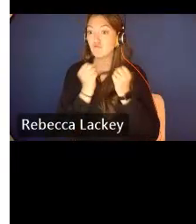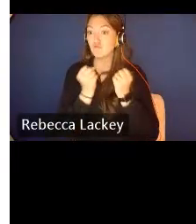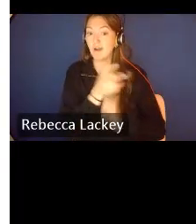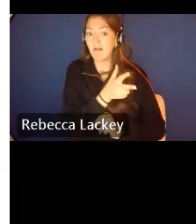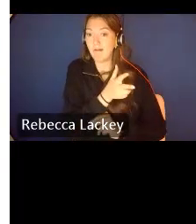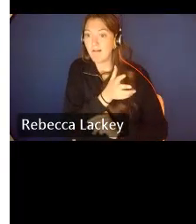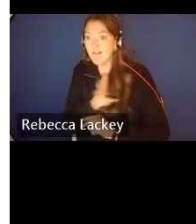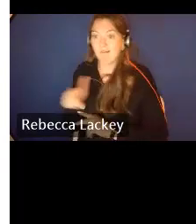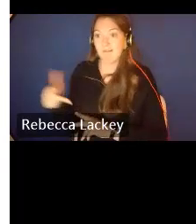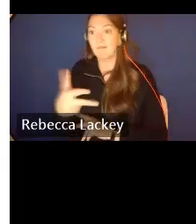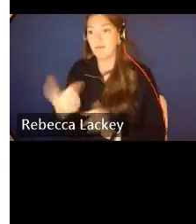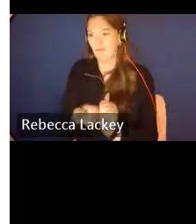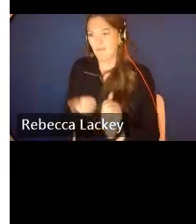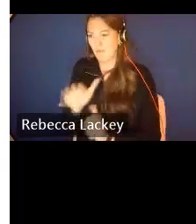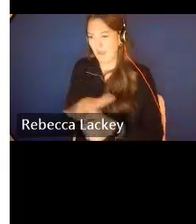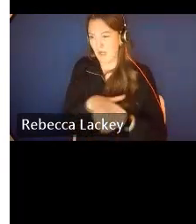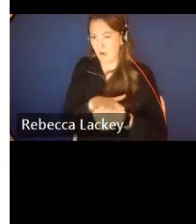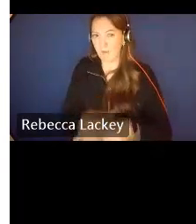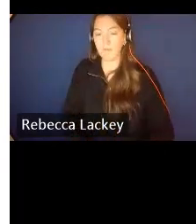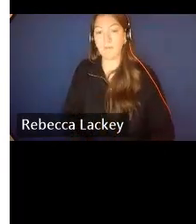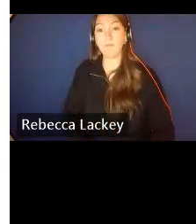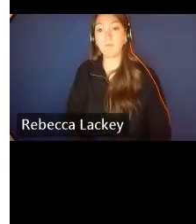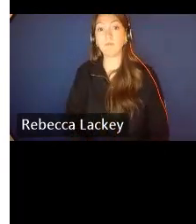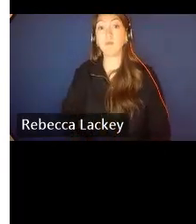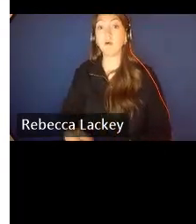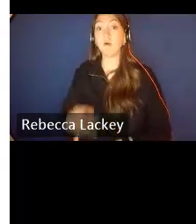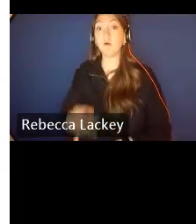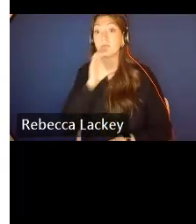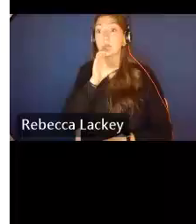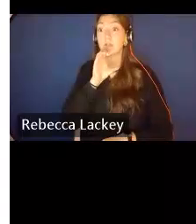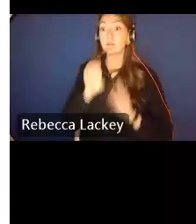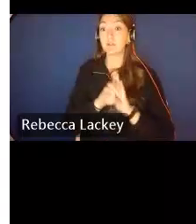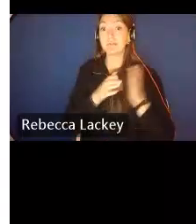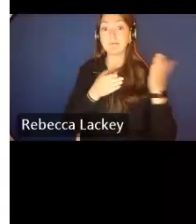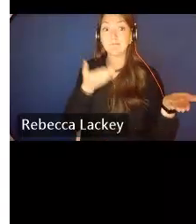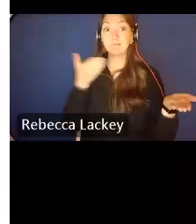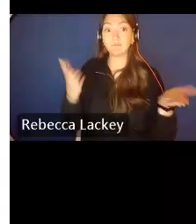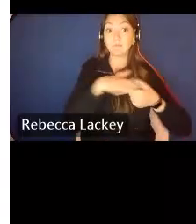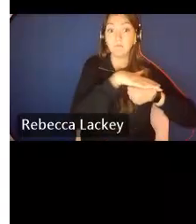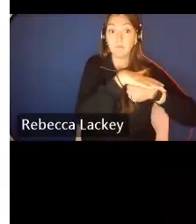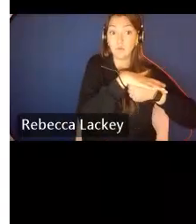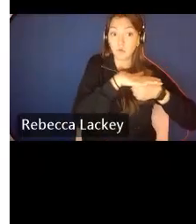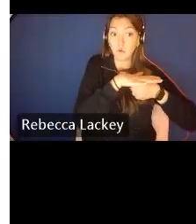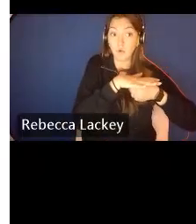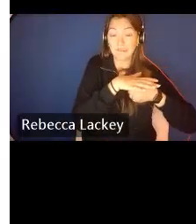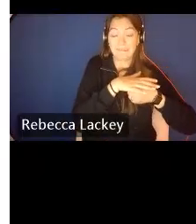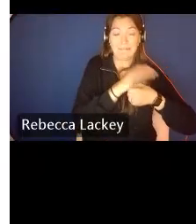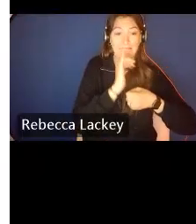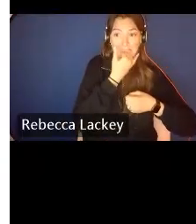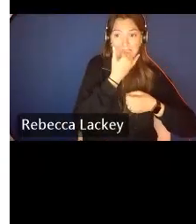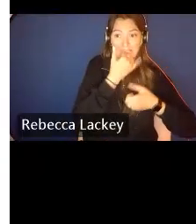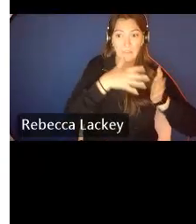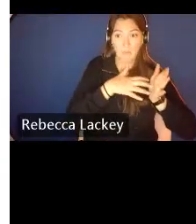sections. The two images here show the location of the compromised beams on the north and the